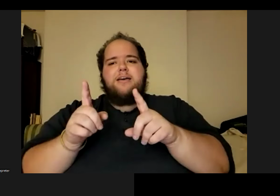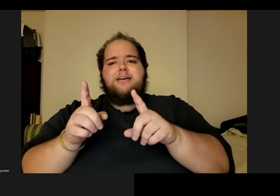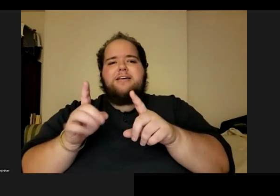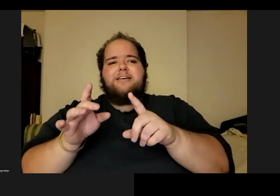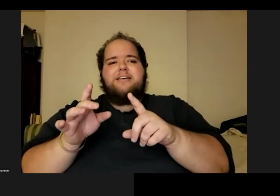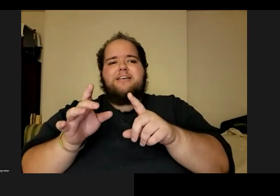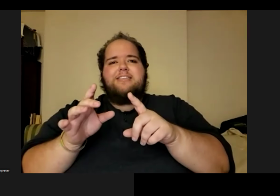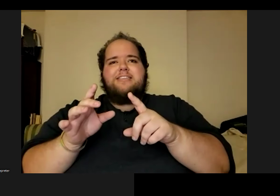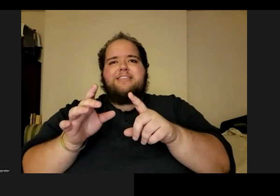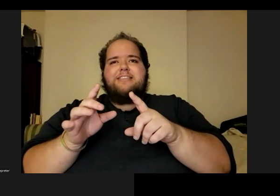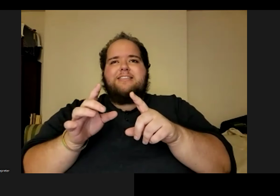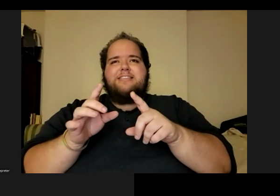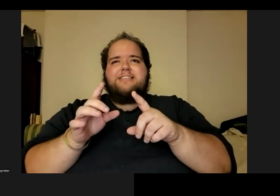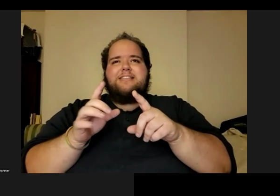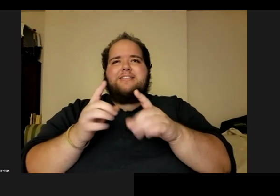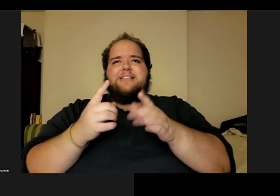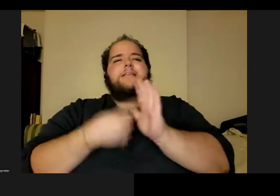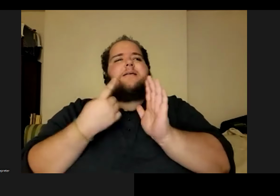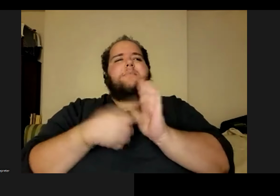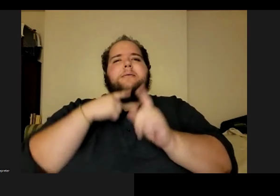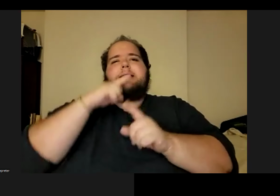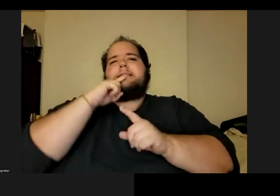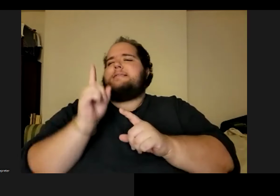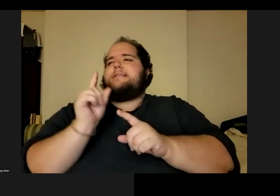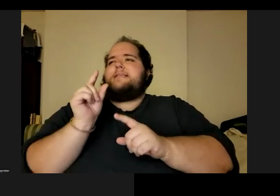I find it takes away from some of the meaning,